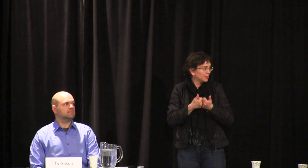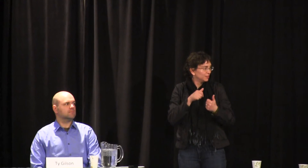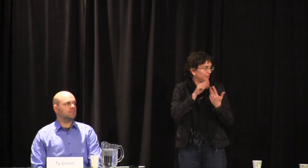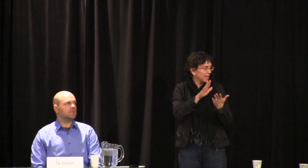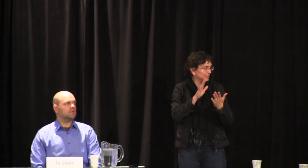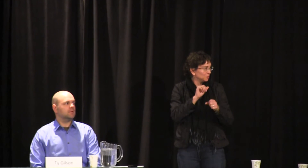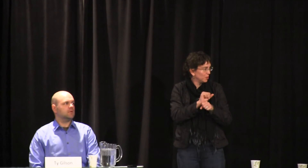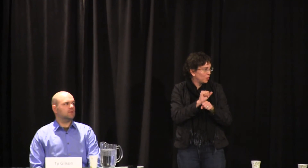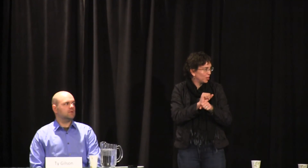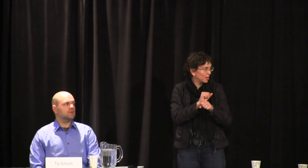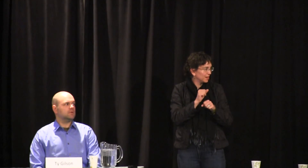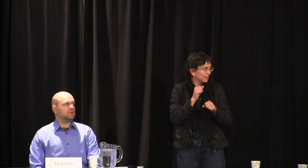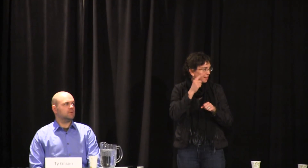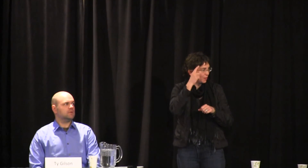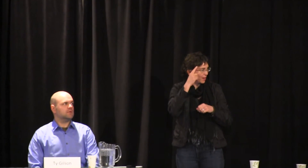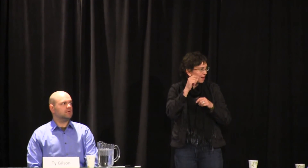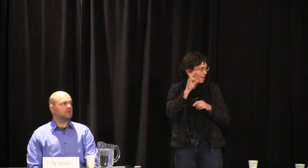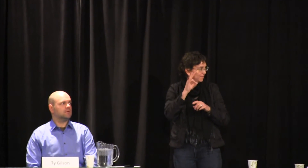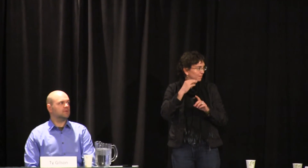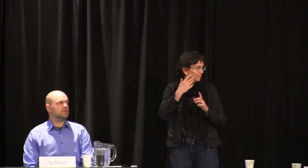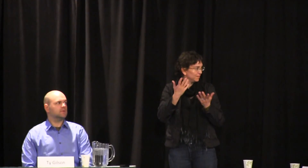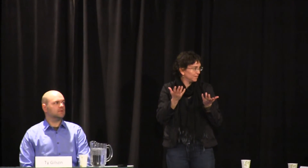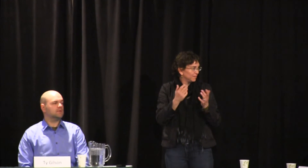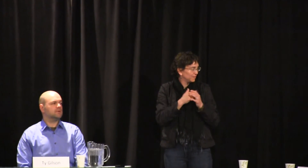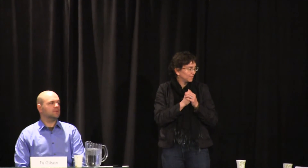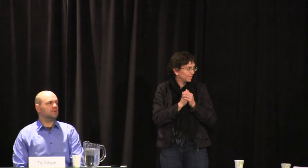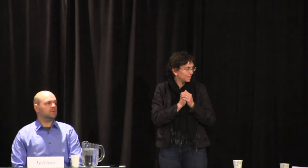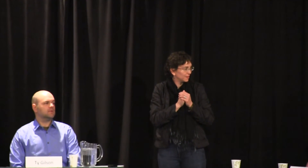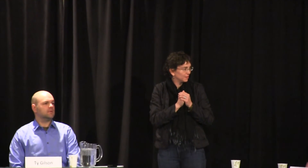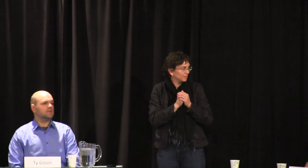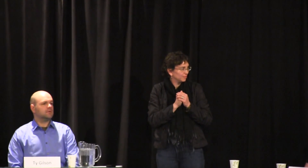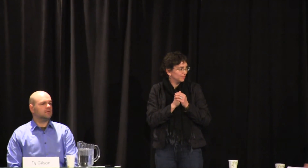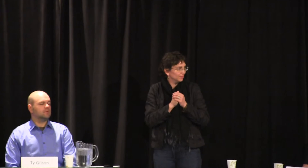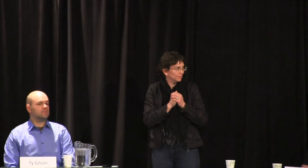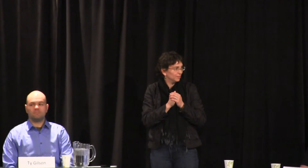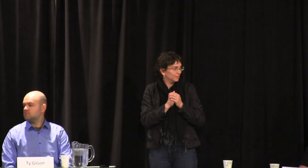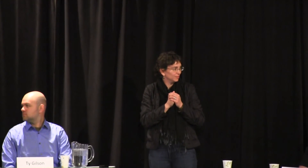Other challenges that you may have faced? What can you think of?